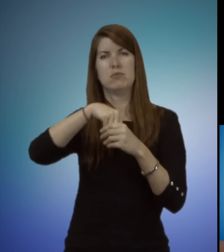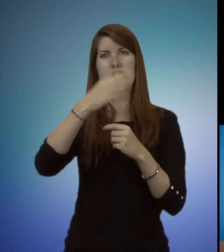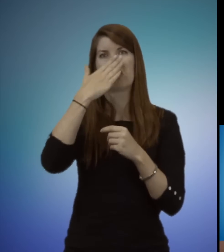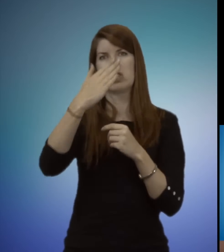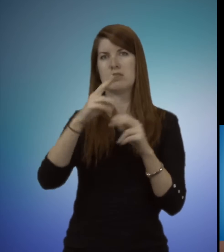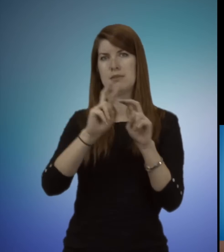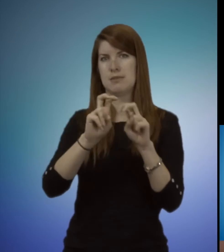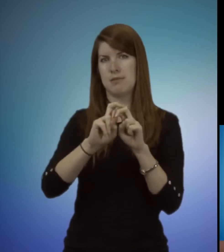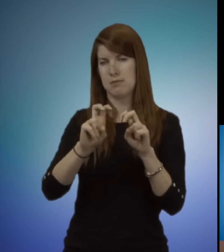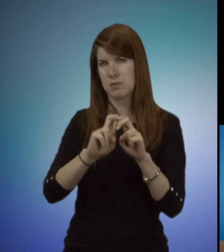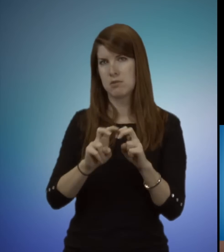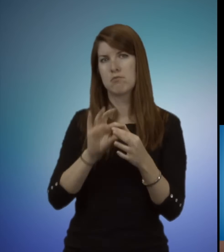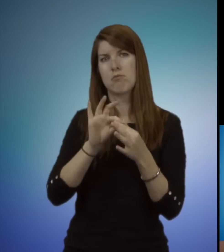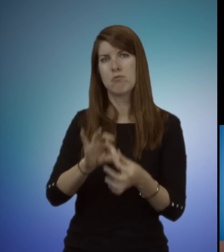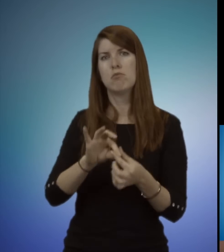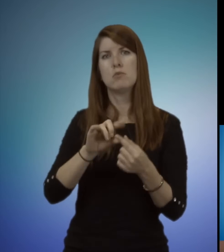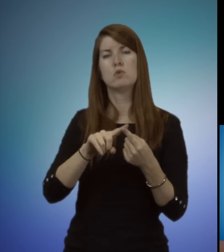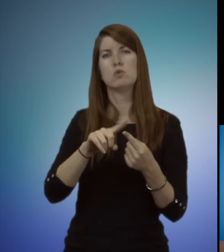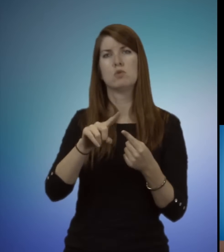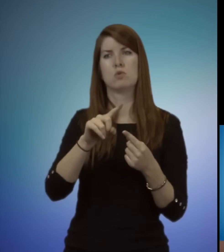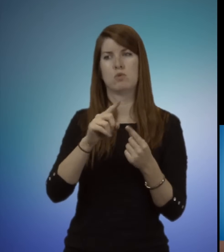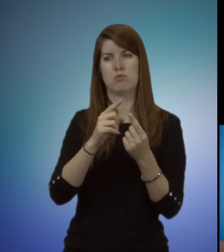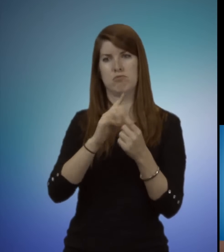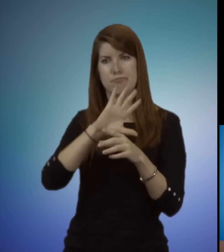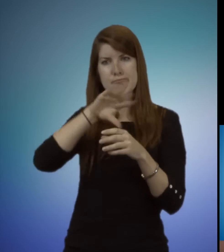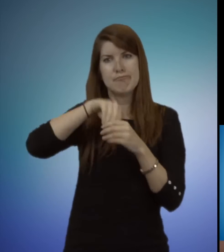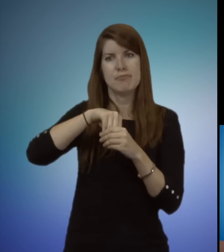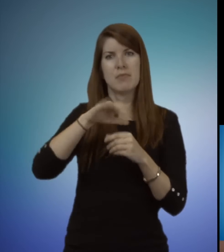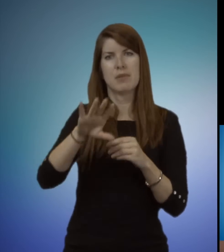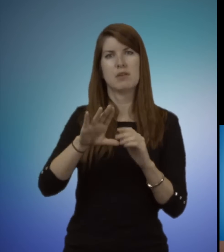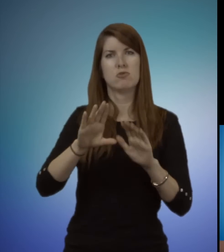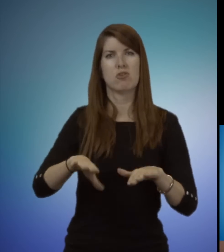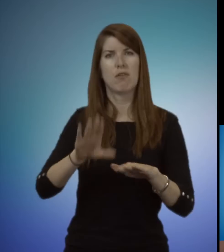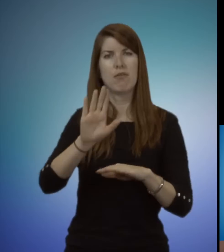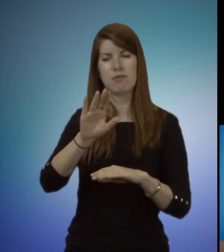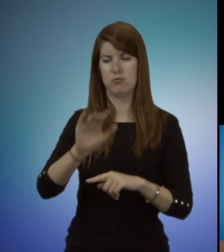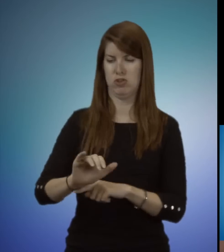of a good assessment related to all aspects of the child's development.